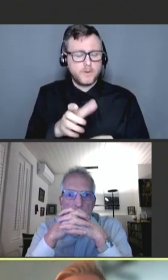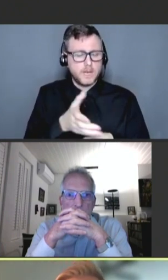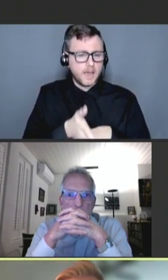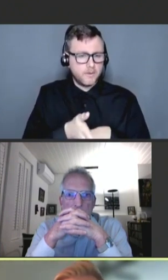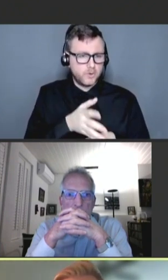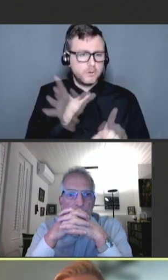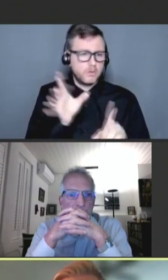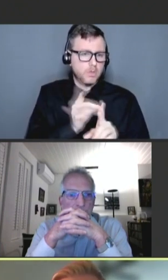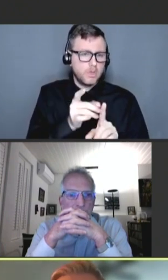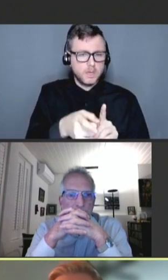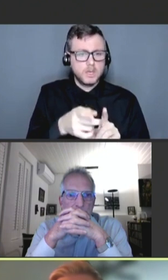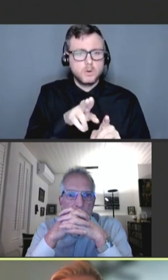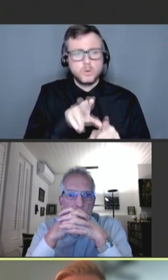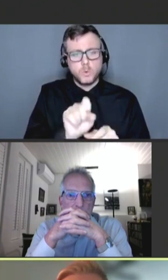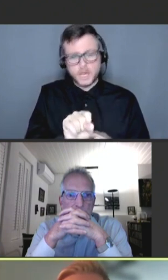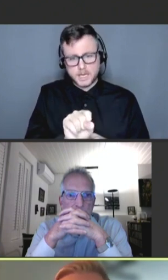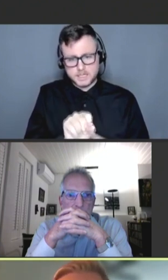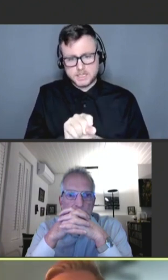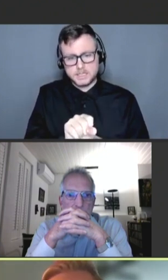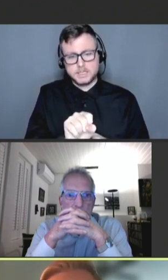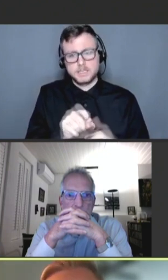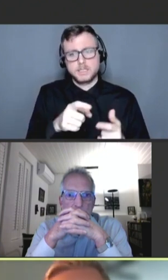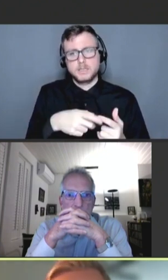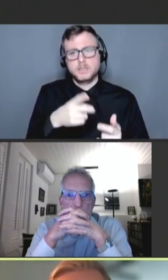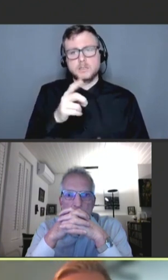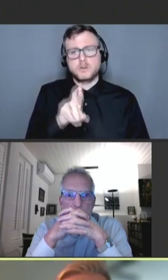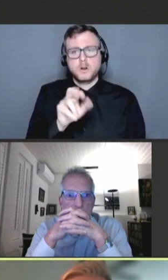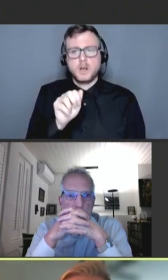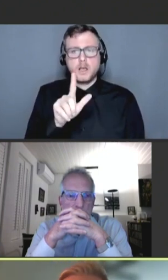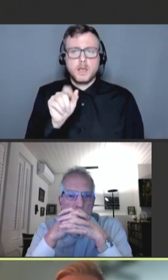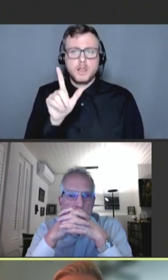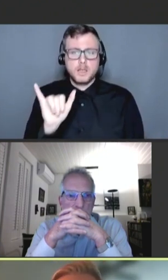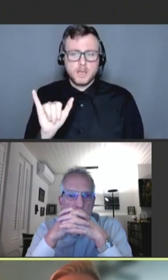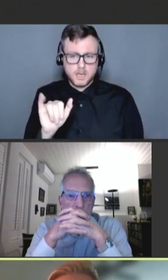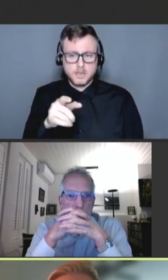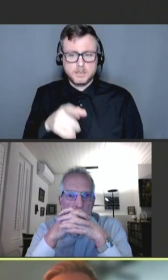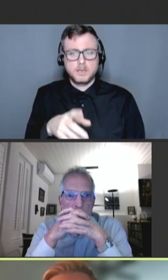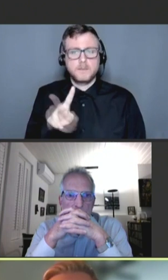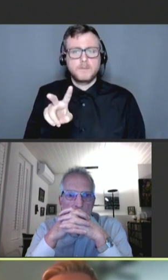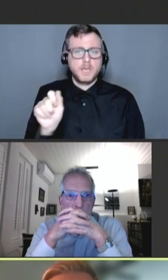included the United States, which included Dr. Al-Aly's study from Veteran's Affairs, the UK,